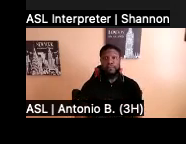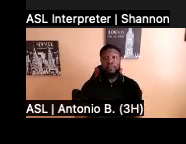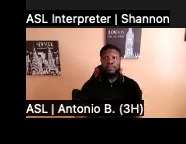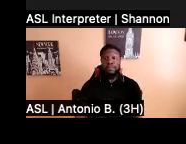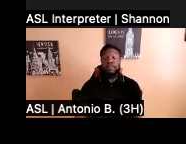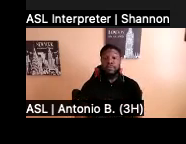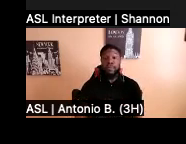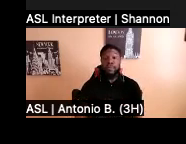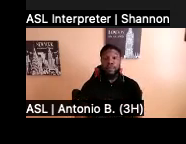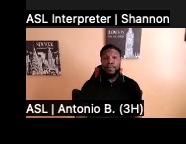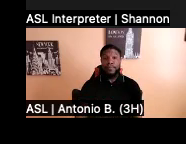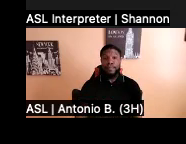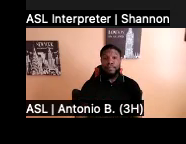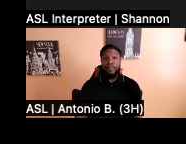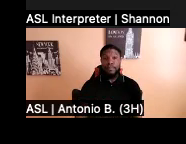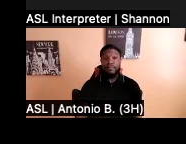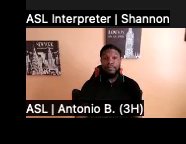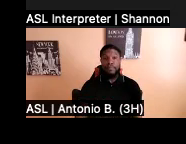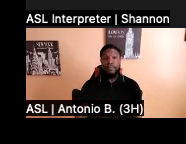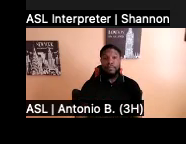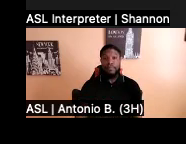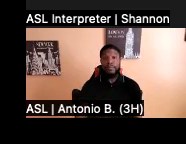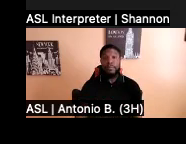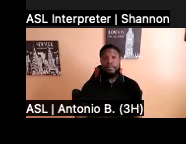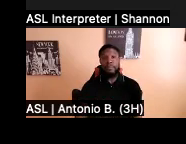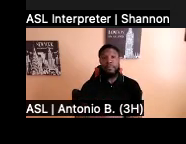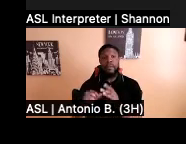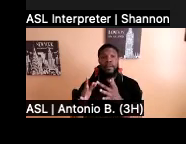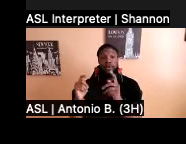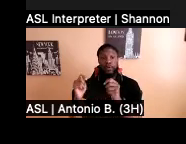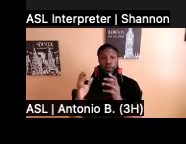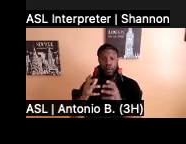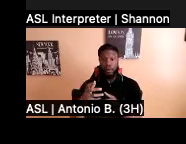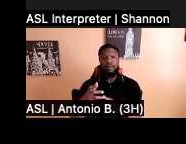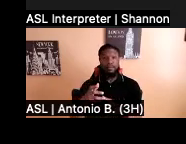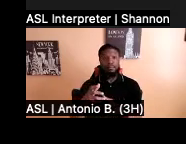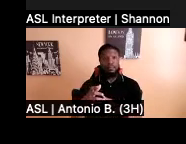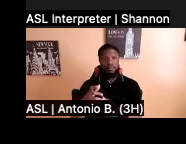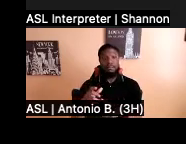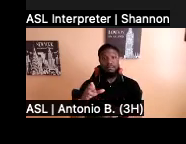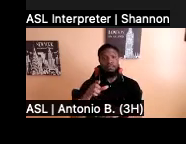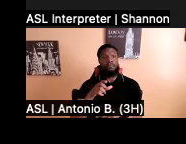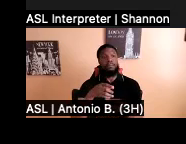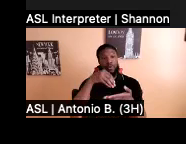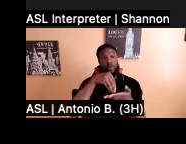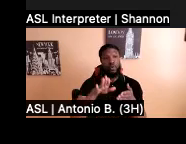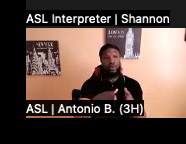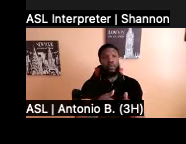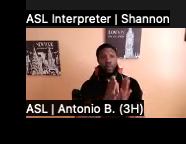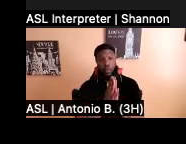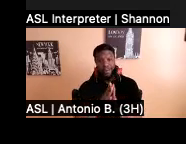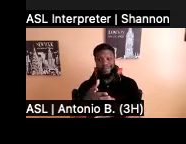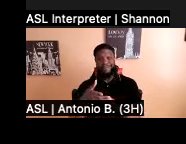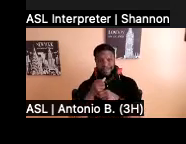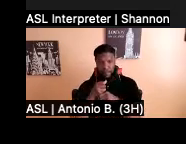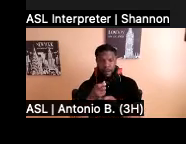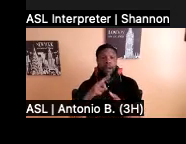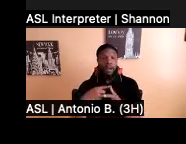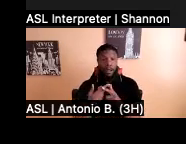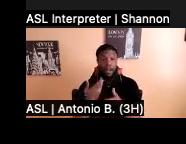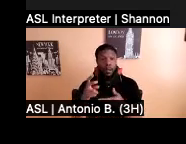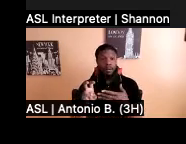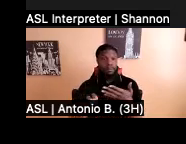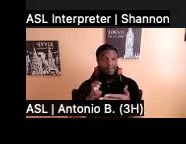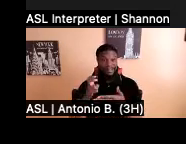Once the tutor receives the request, they move on to transfer that request to WCOnline. By the way,